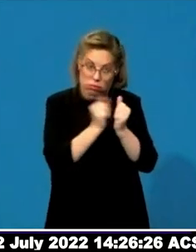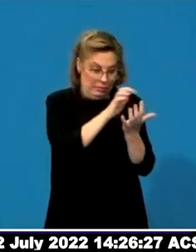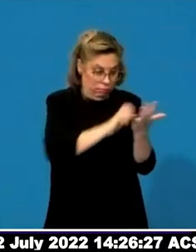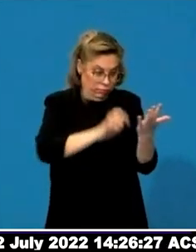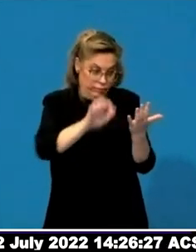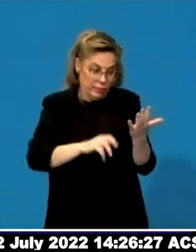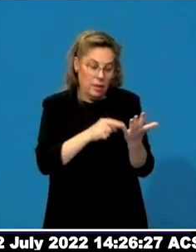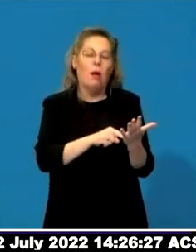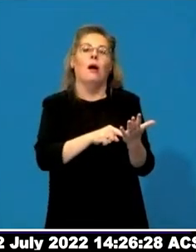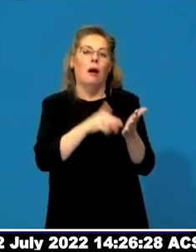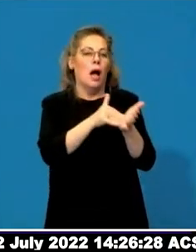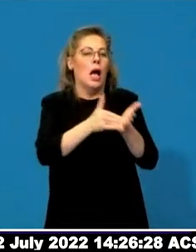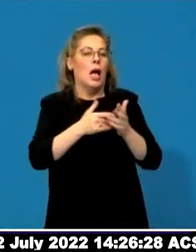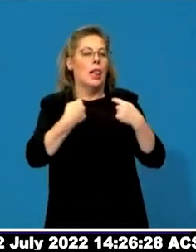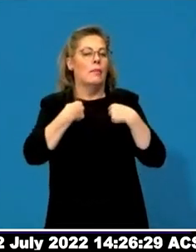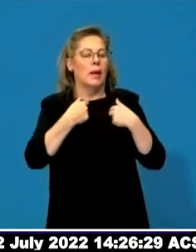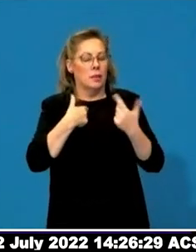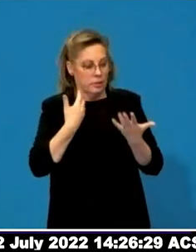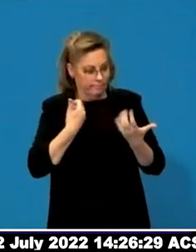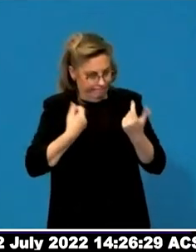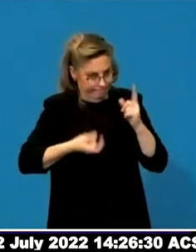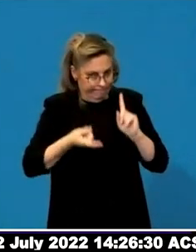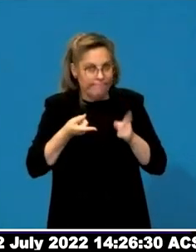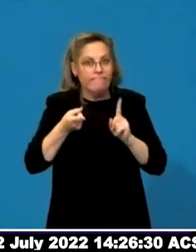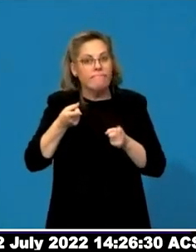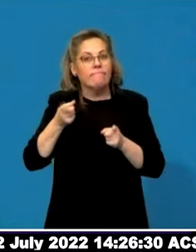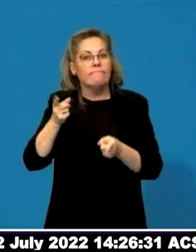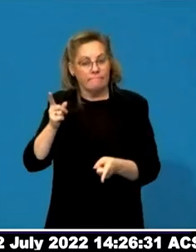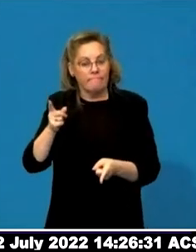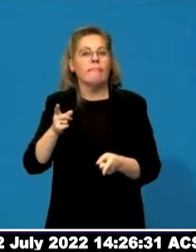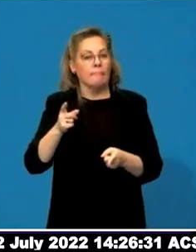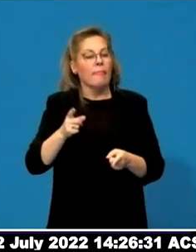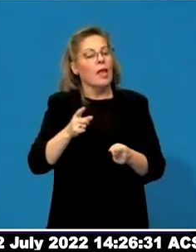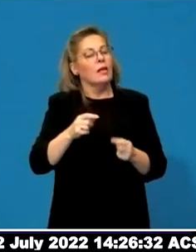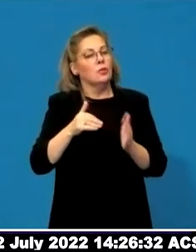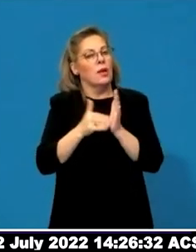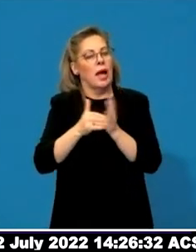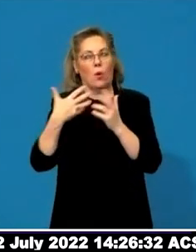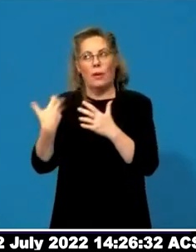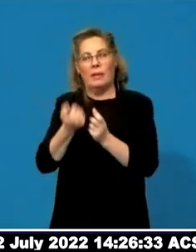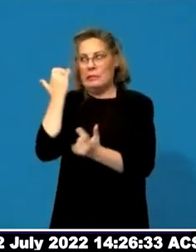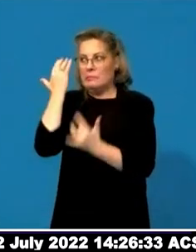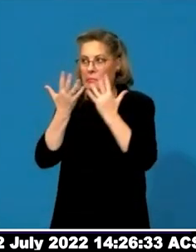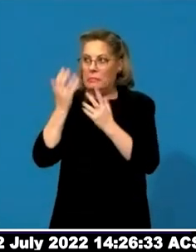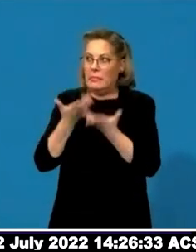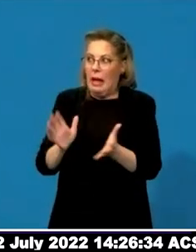and a great deal of help as to how we might try and address the problems that you have identified. So thank you both very much.